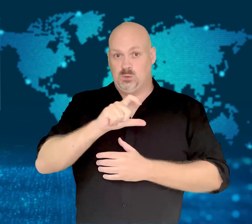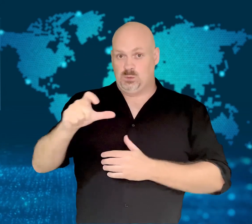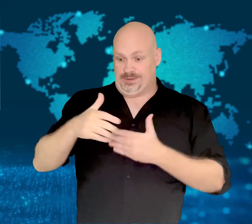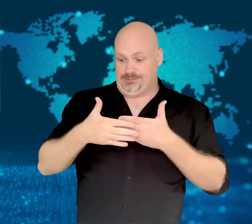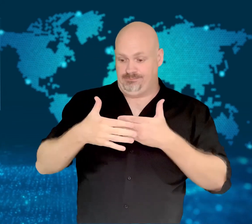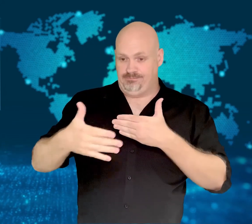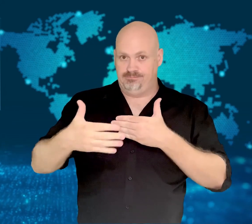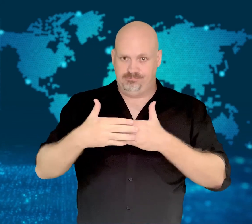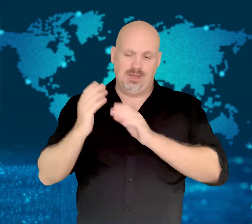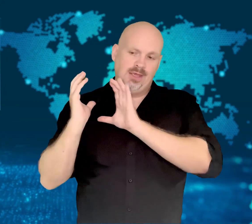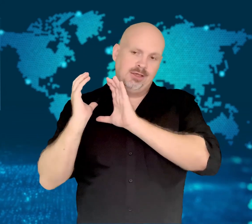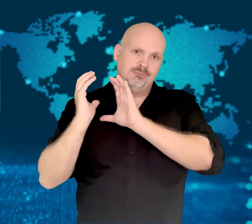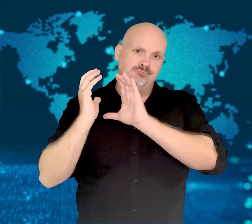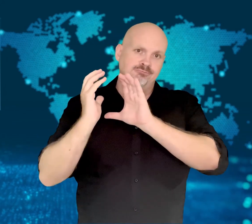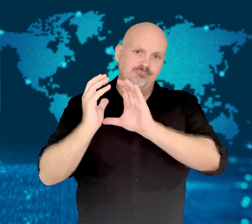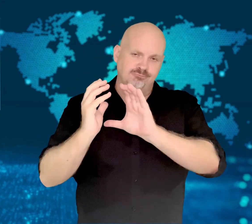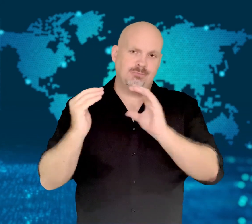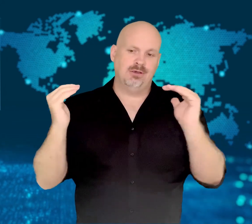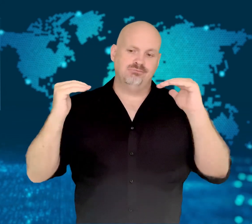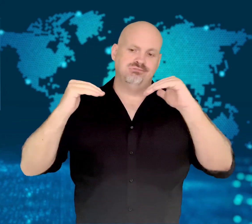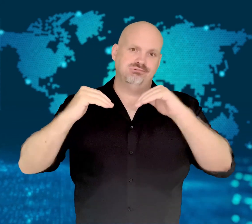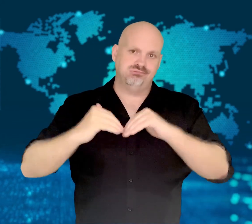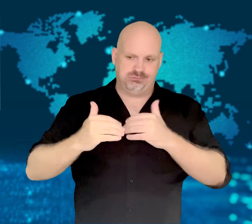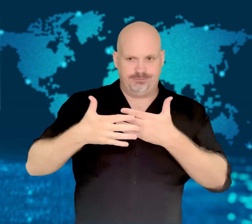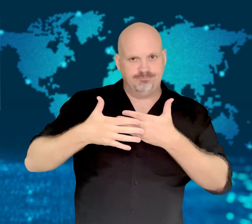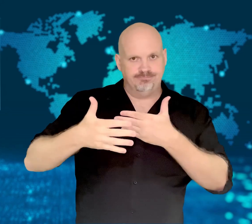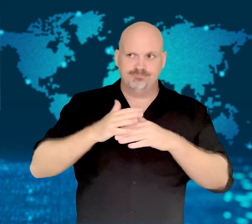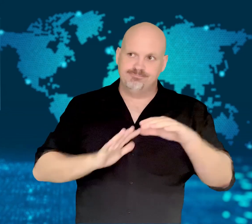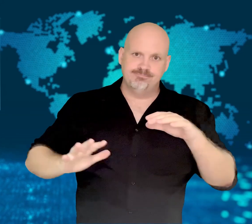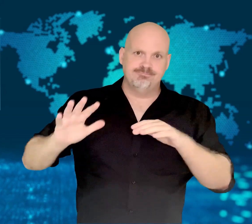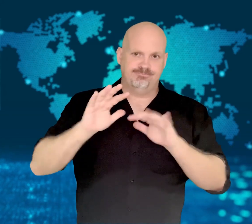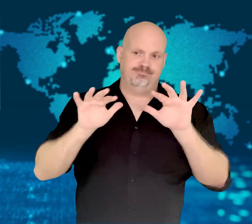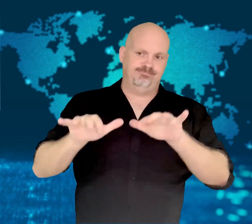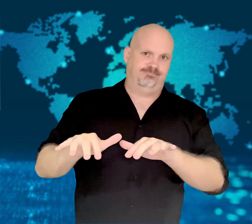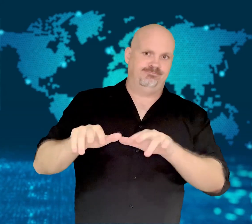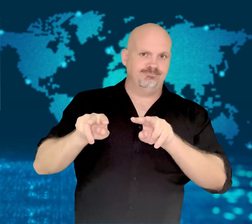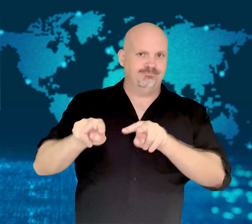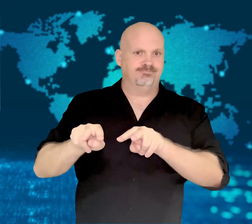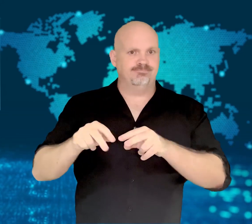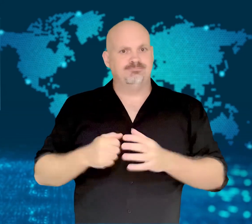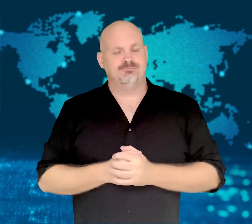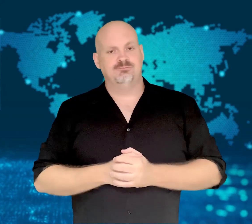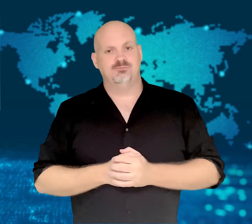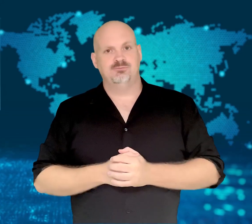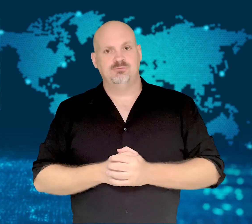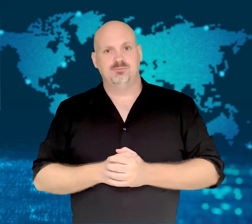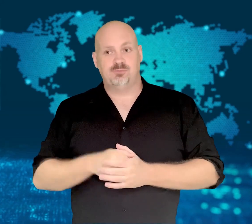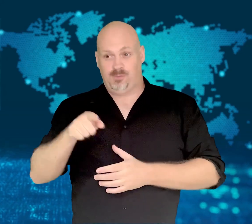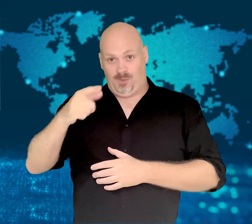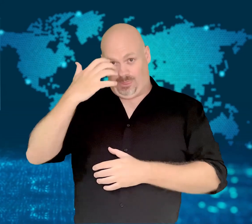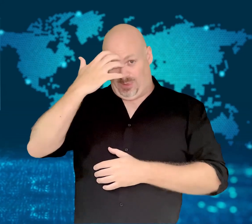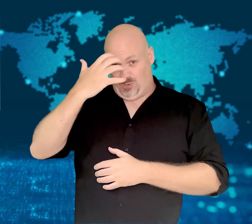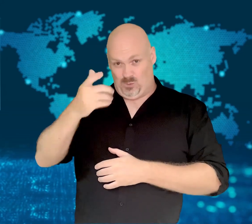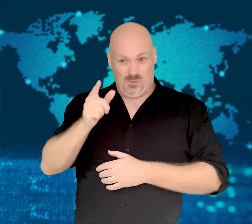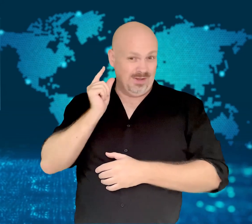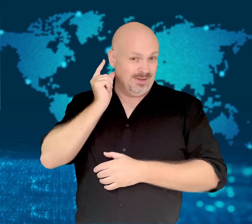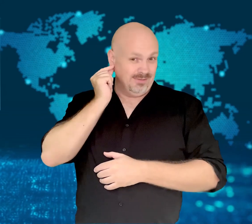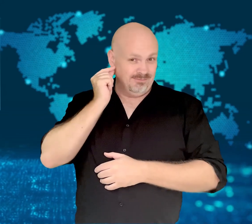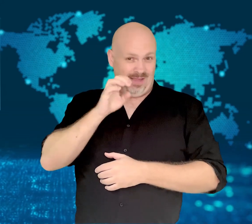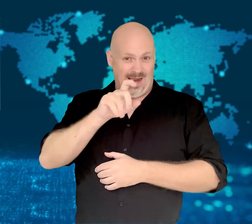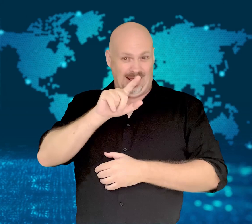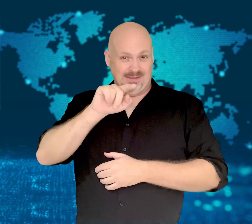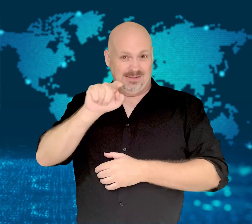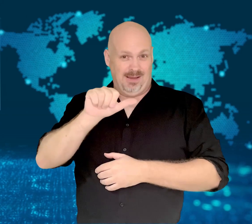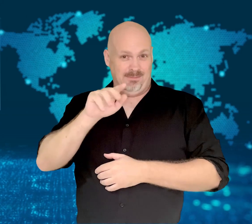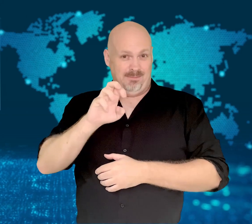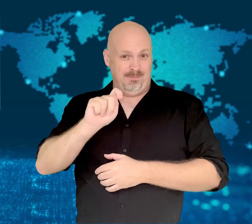Members of the country's Parliament and the world's leaders have also continued